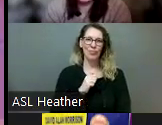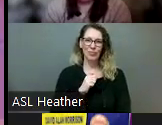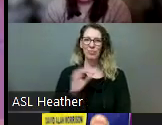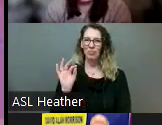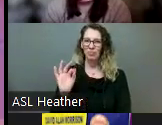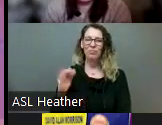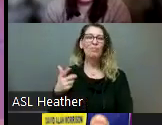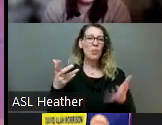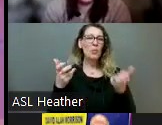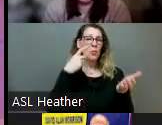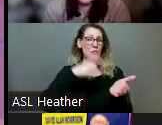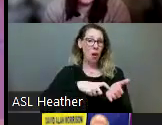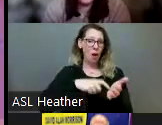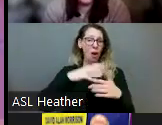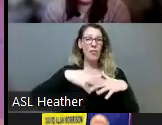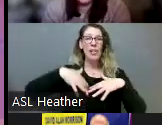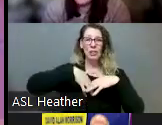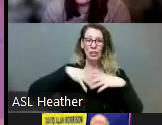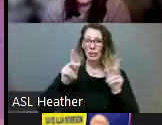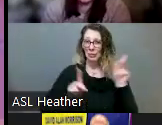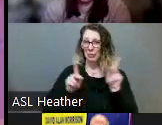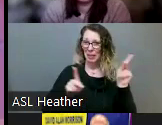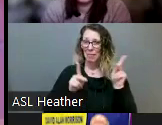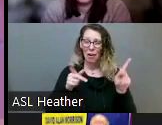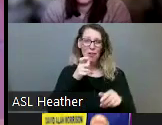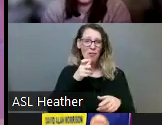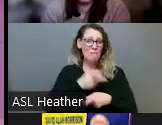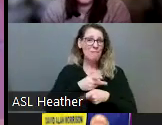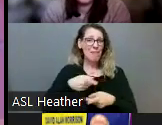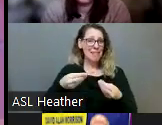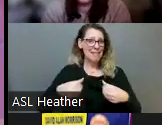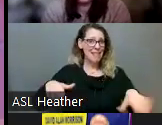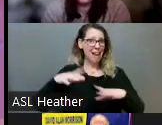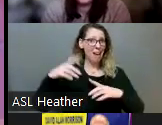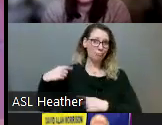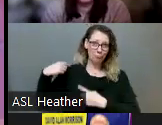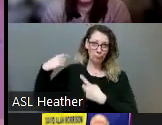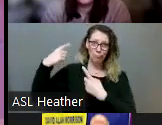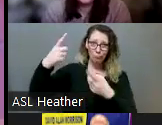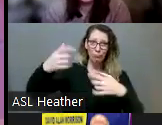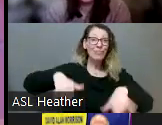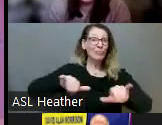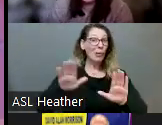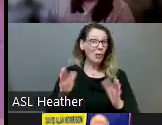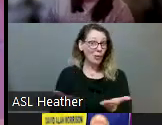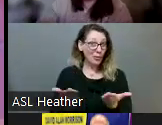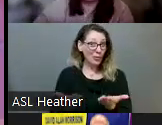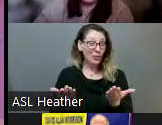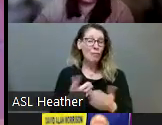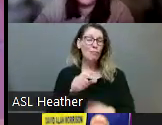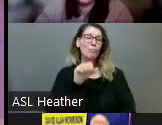I'd like to acknowledge the indigenous people who have stewarded this land since time immemorial and who still live here today. Wwe are so glad that you are here with